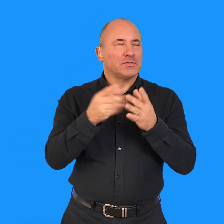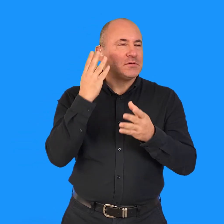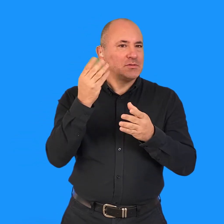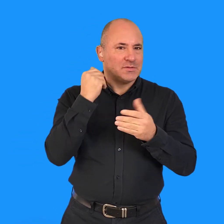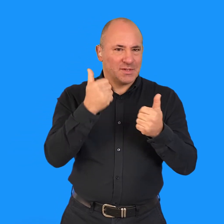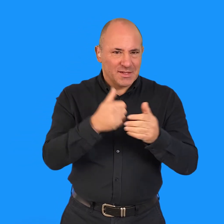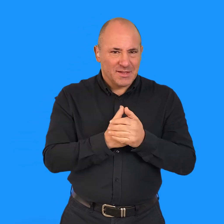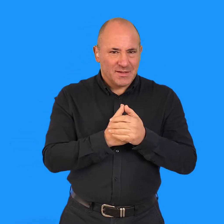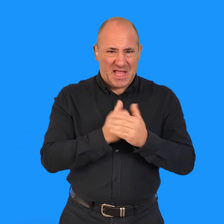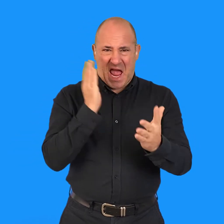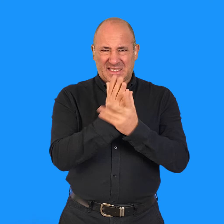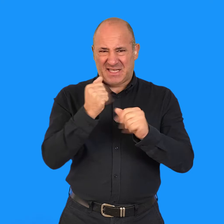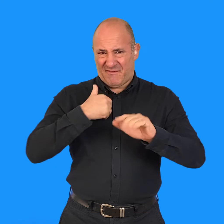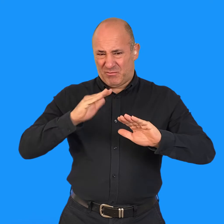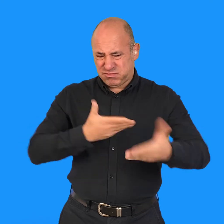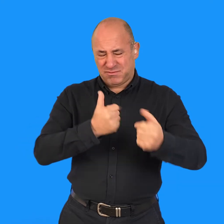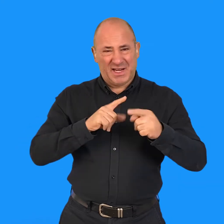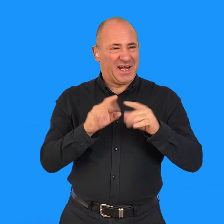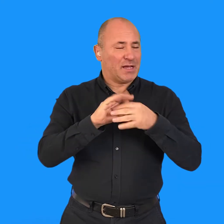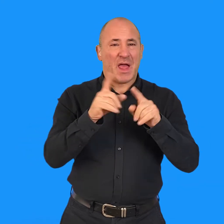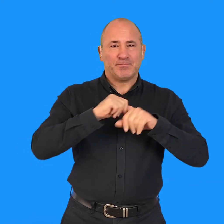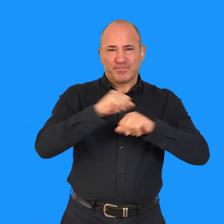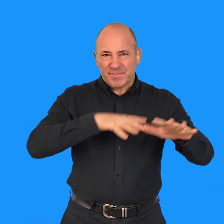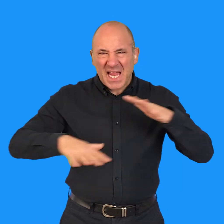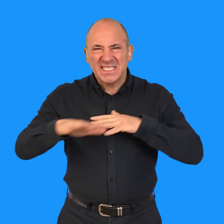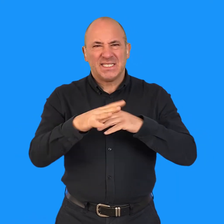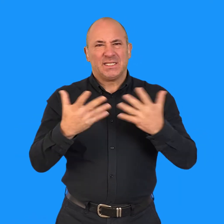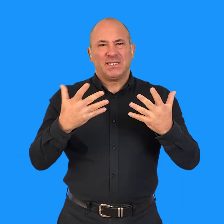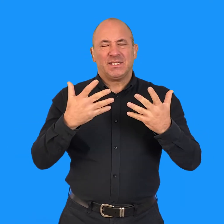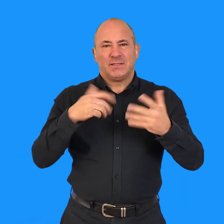There were lots of access provisions we did do in terms of the spaces we chose